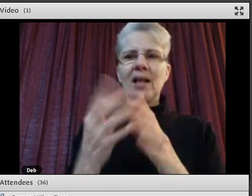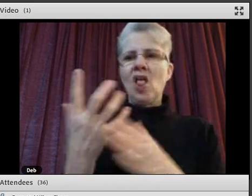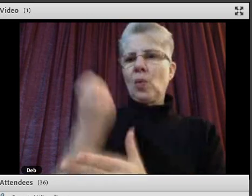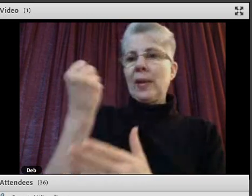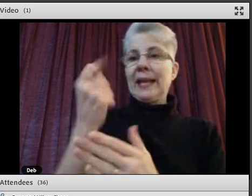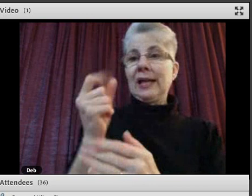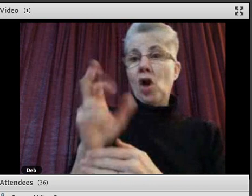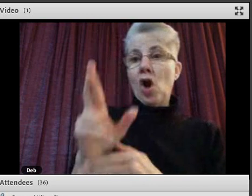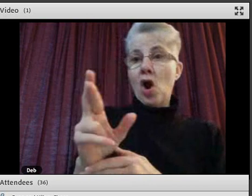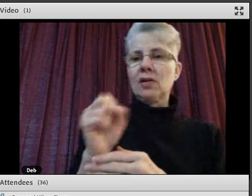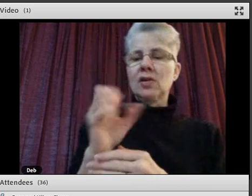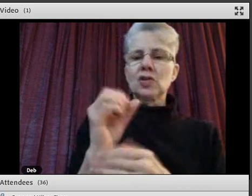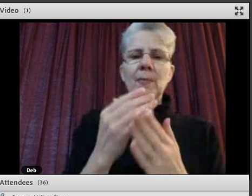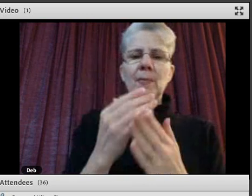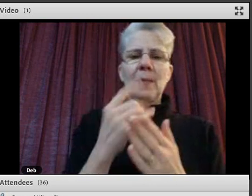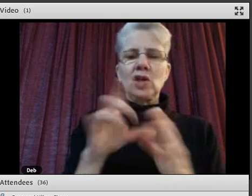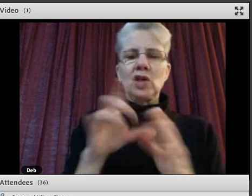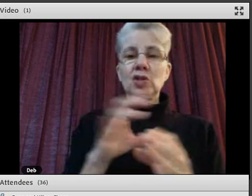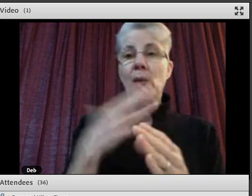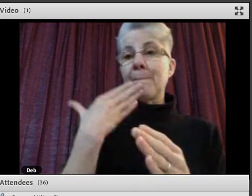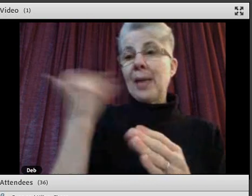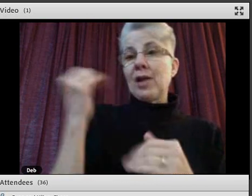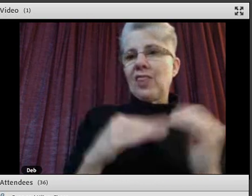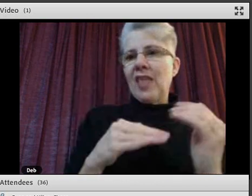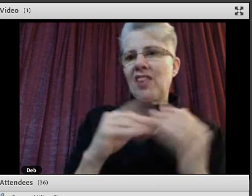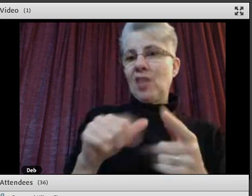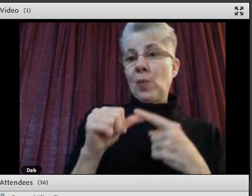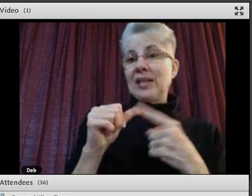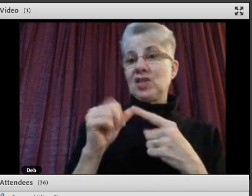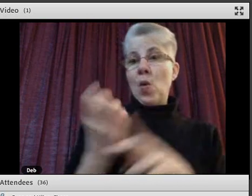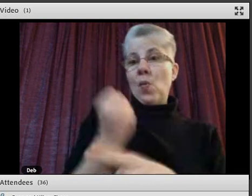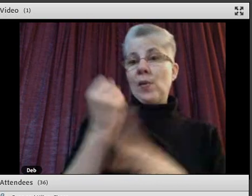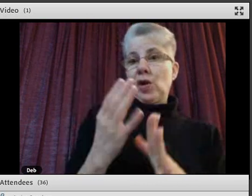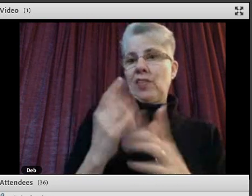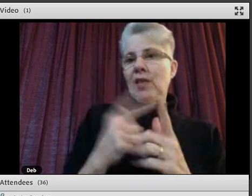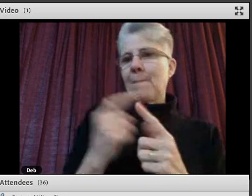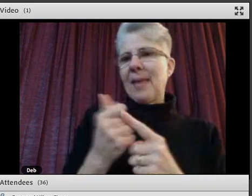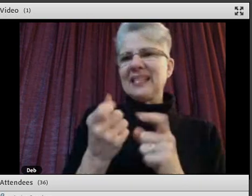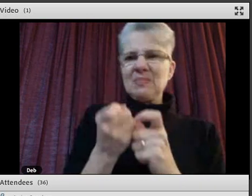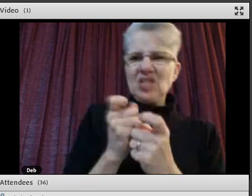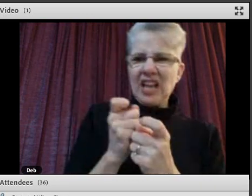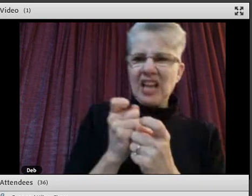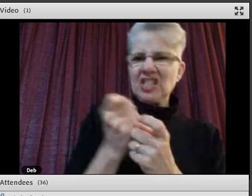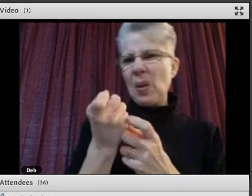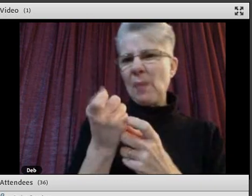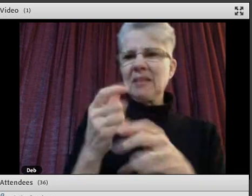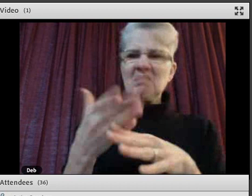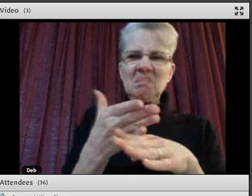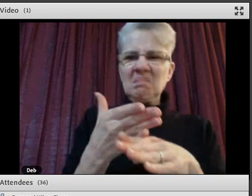to copy the winning car. And somebody's probably going to do it better than the original winner. They're going to make some minor change